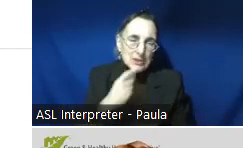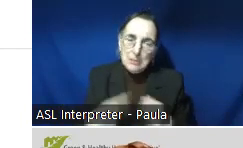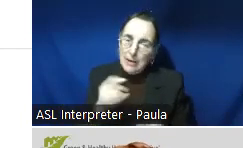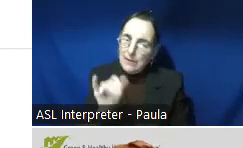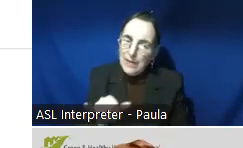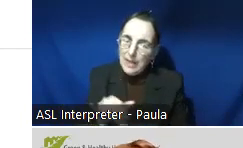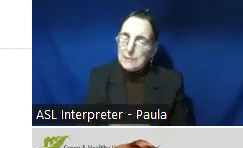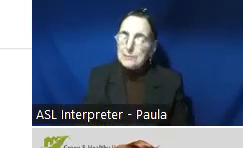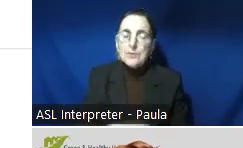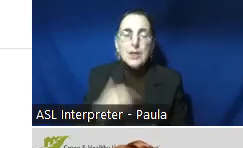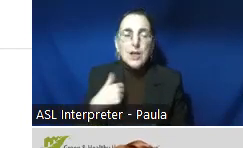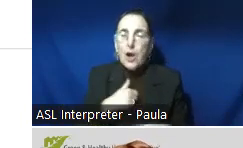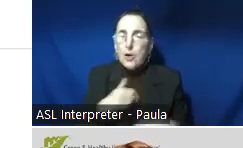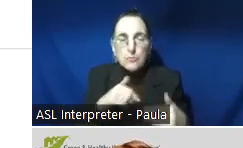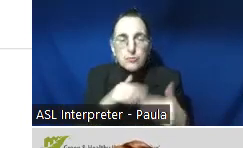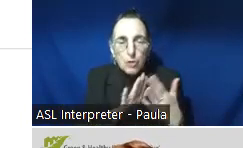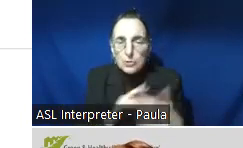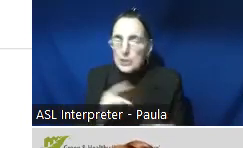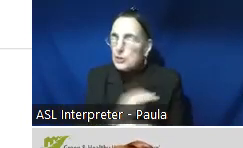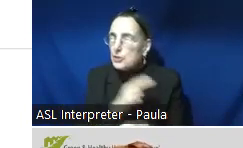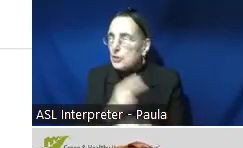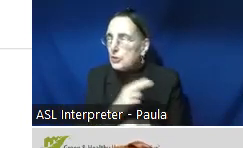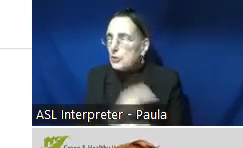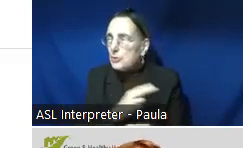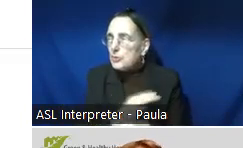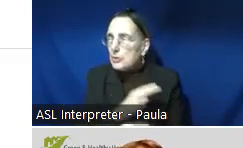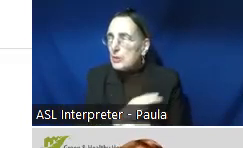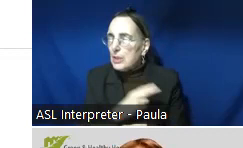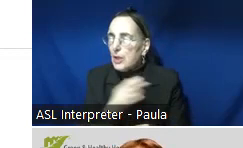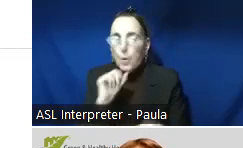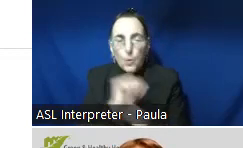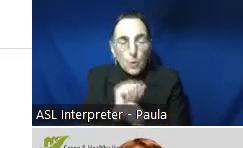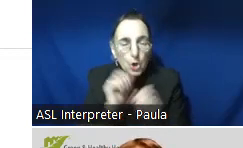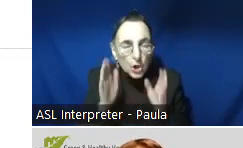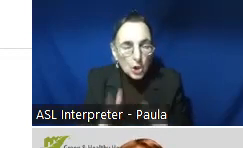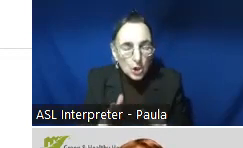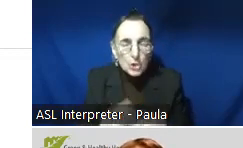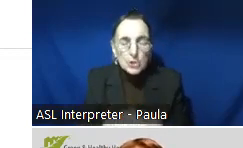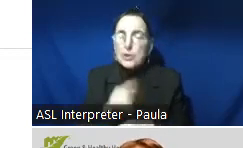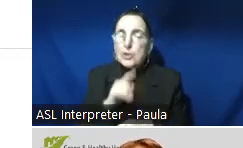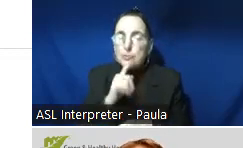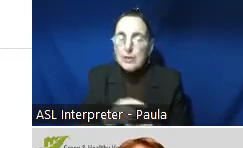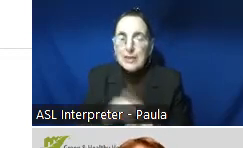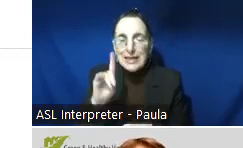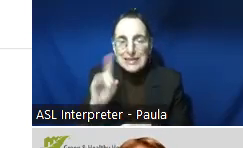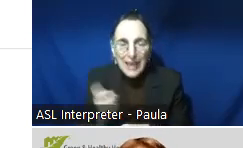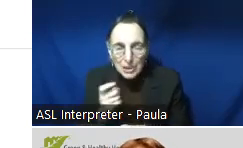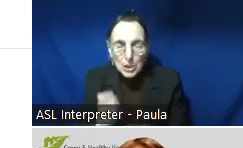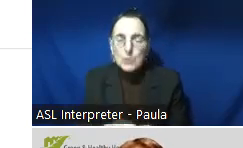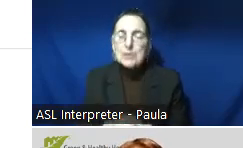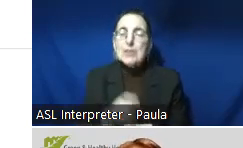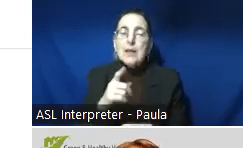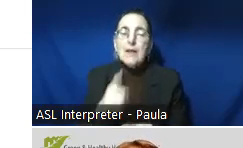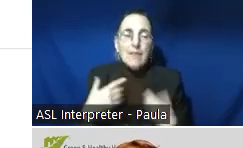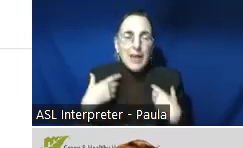Our approach is to use cross trained workers surely diagnose both the health of residents